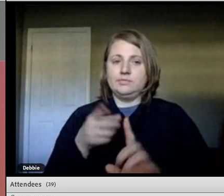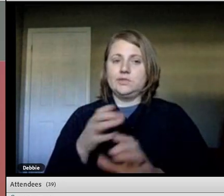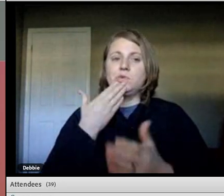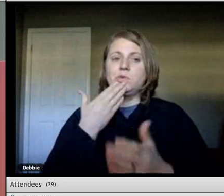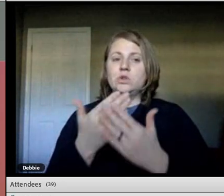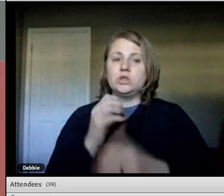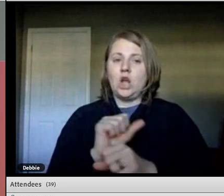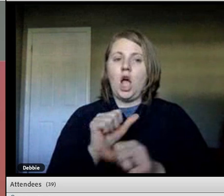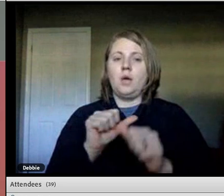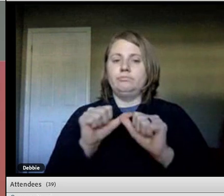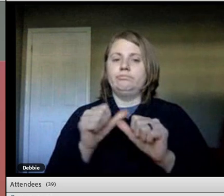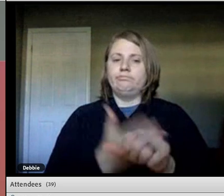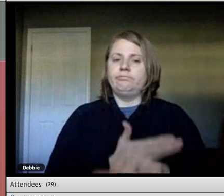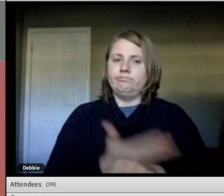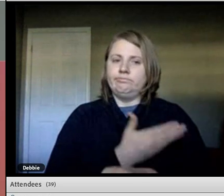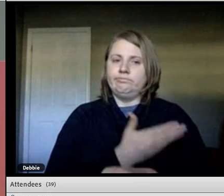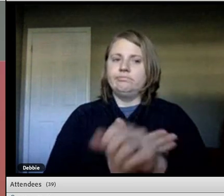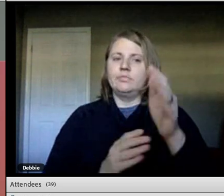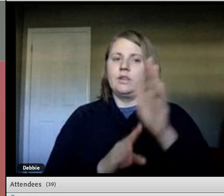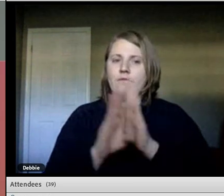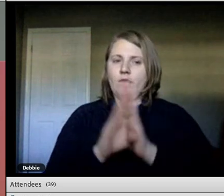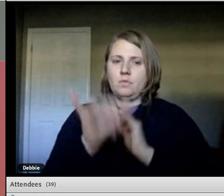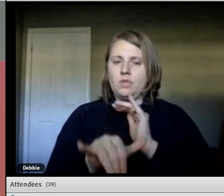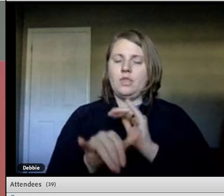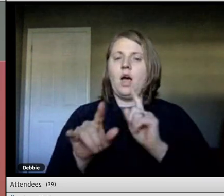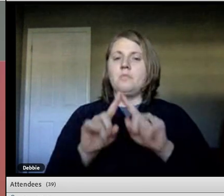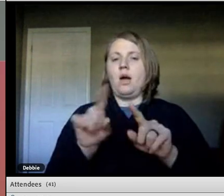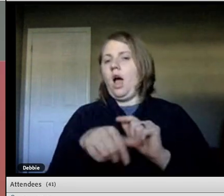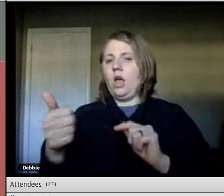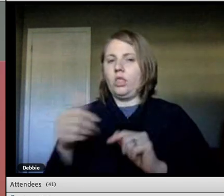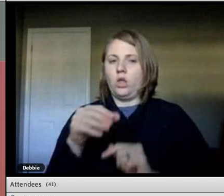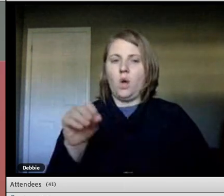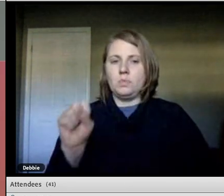Other open-source, they kind of languish a little, or the development cycle